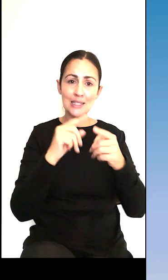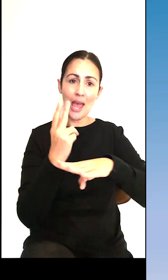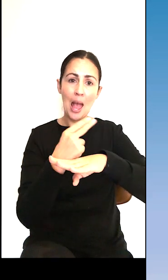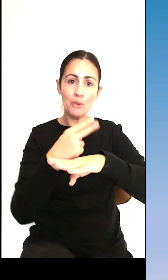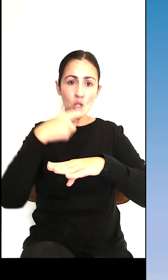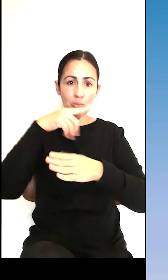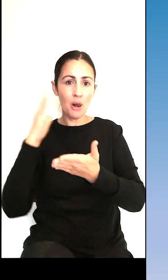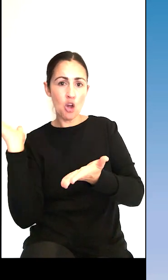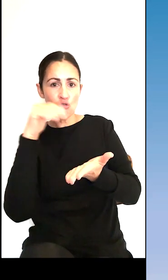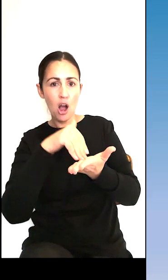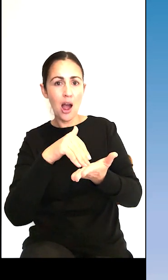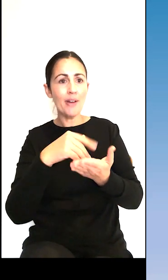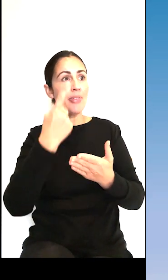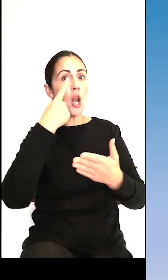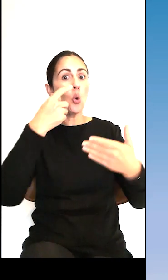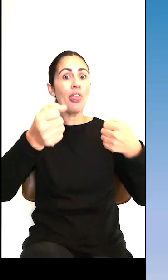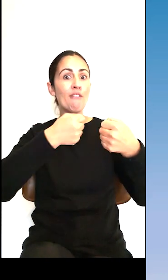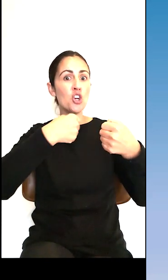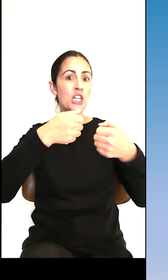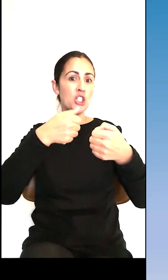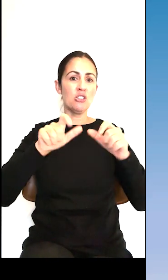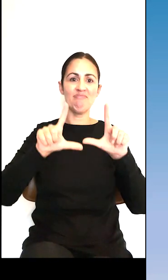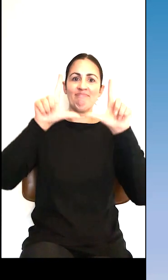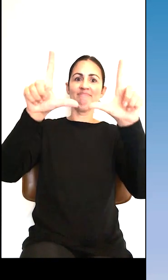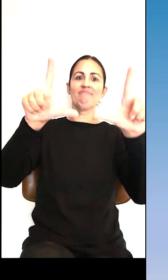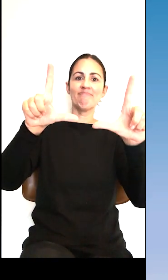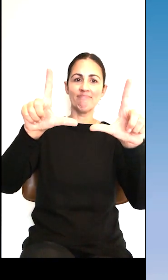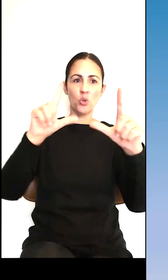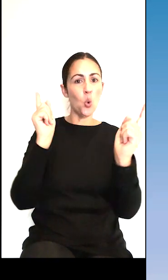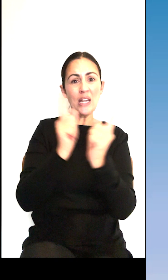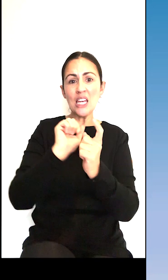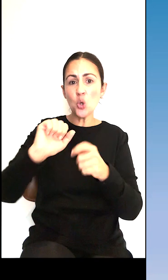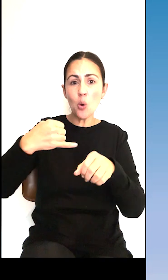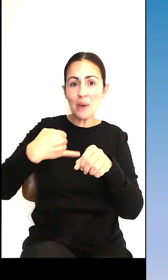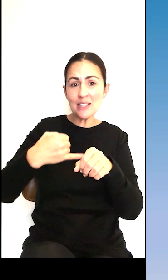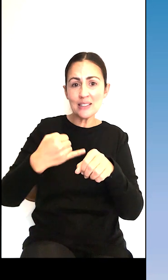medications, so you could have a copy with any medications. And finally,